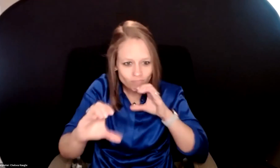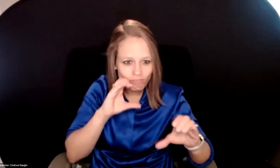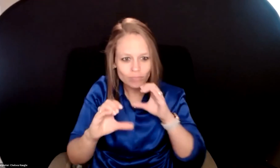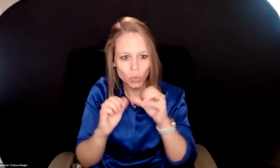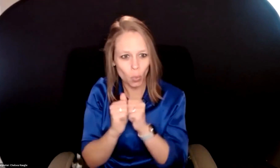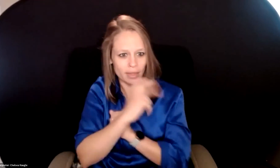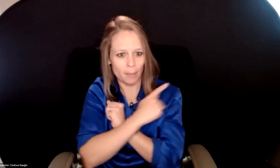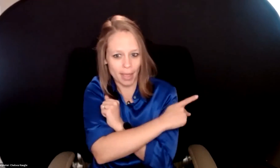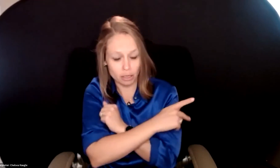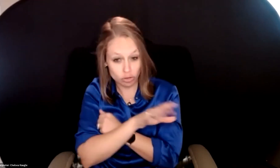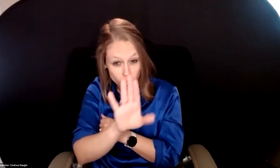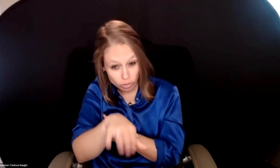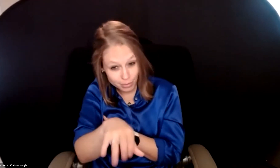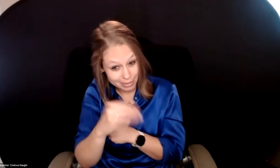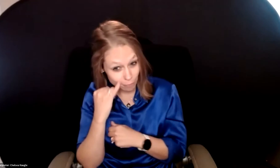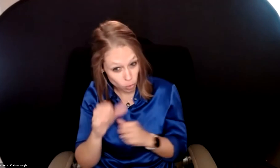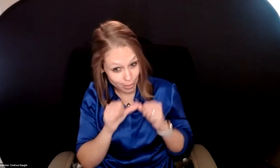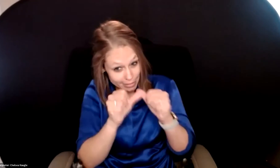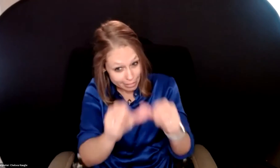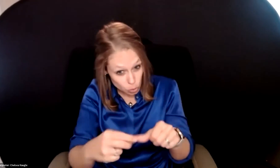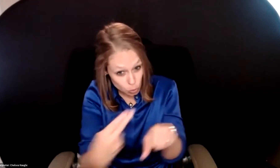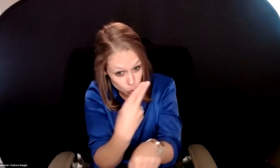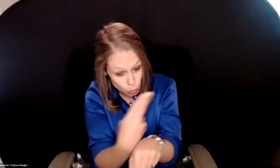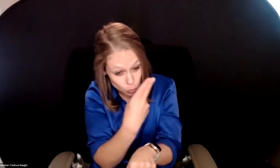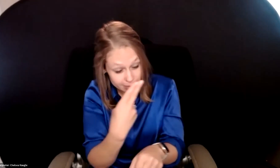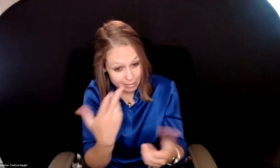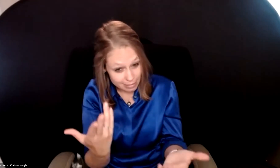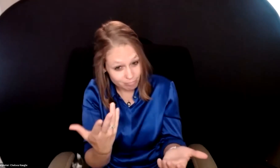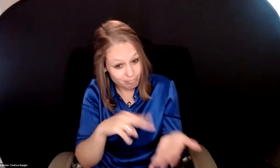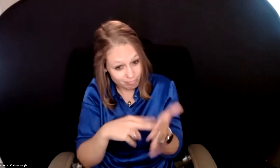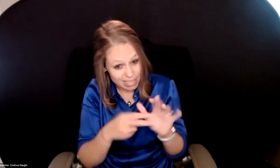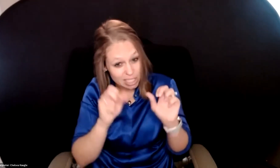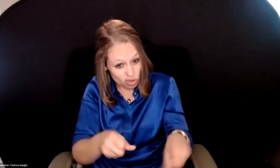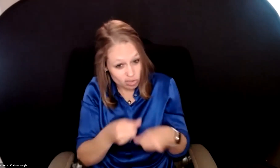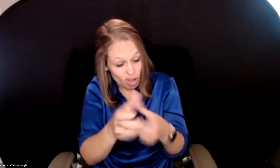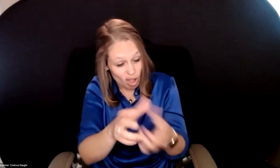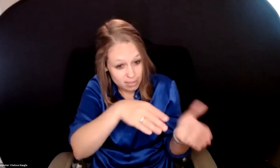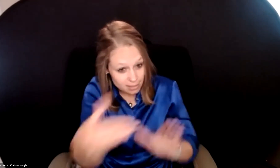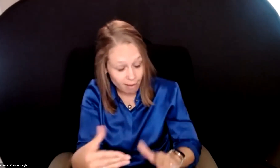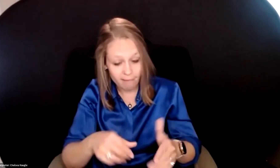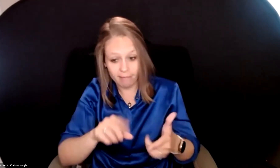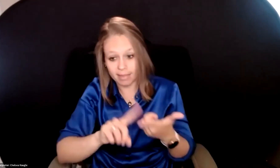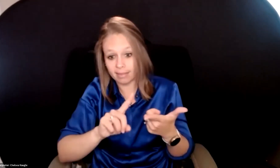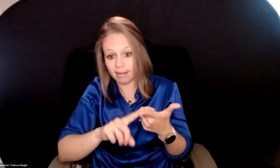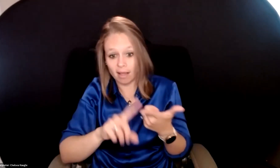may result in death or overdose. It may result in another chronic medical issue.